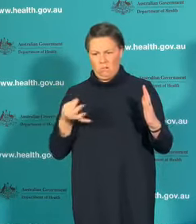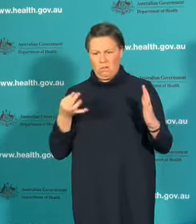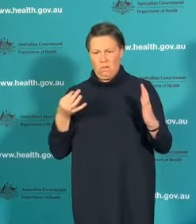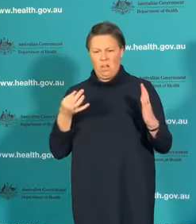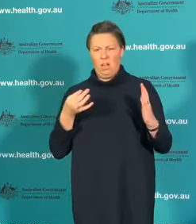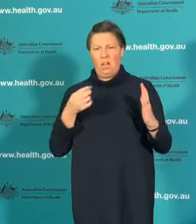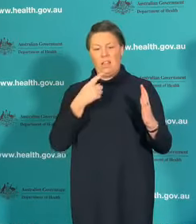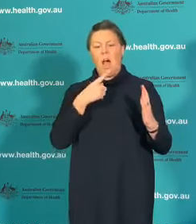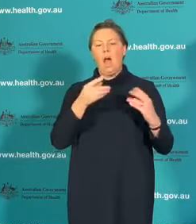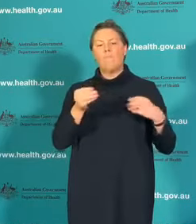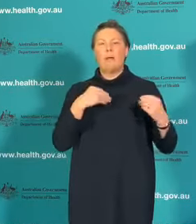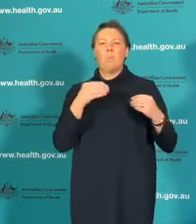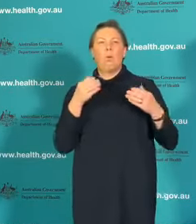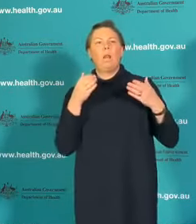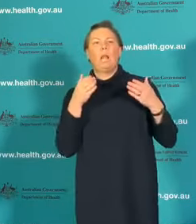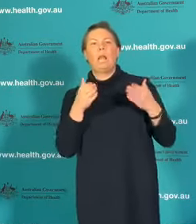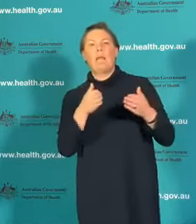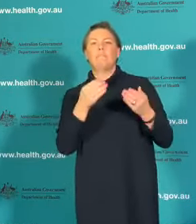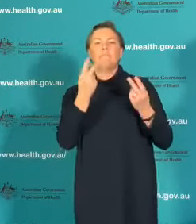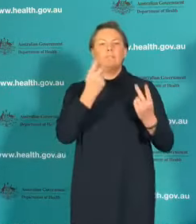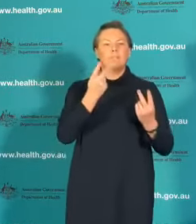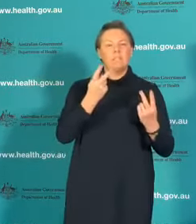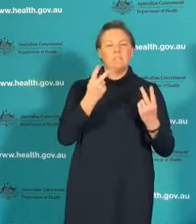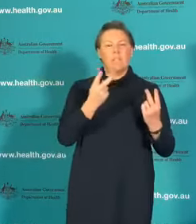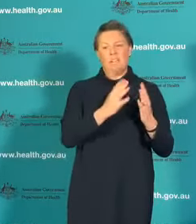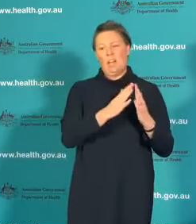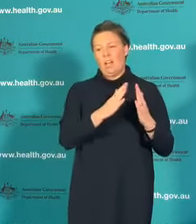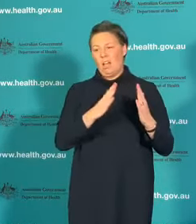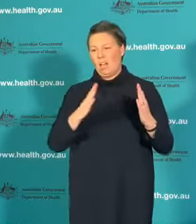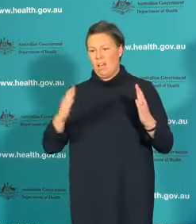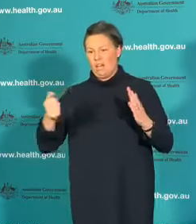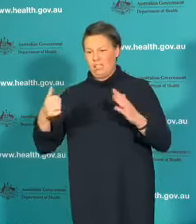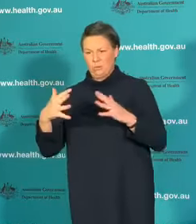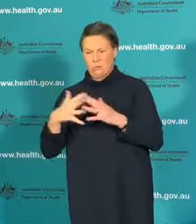a key concern for people in aged care, the AHPPC was potentially not